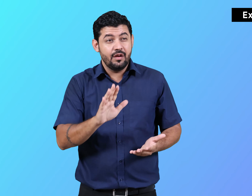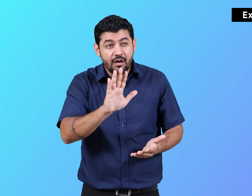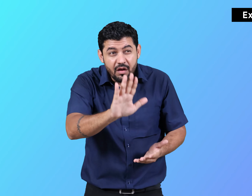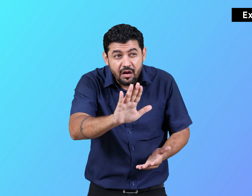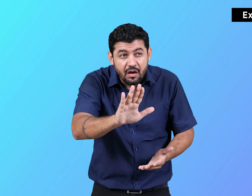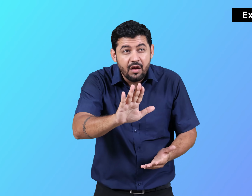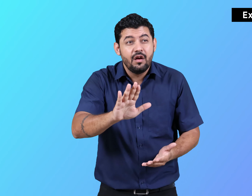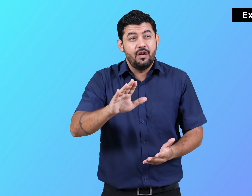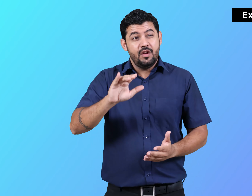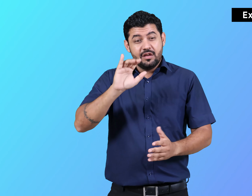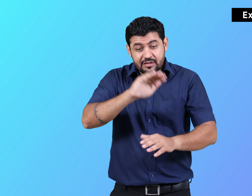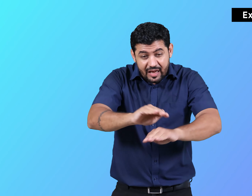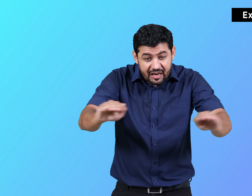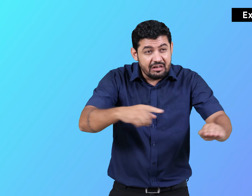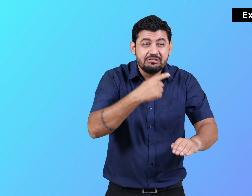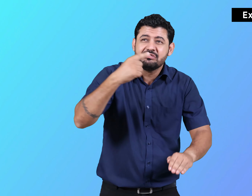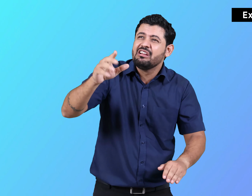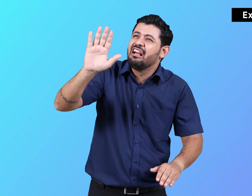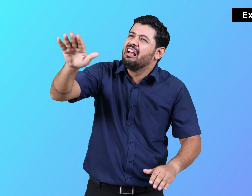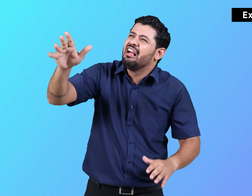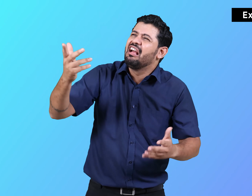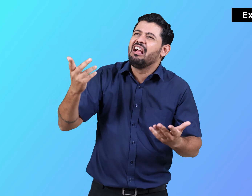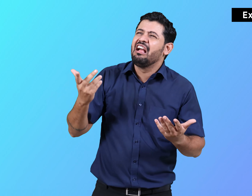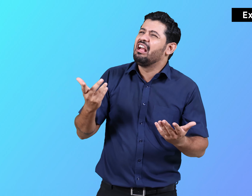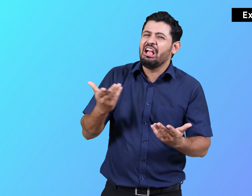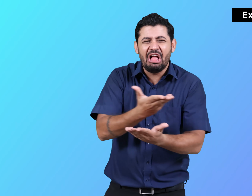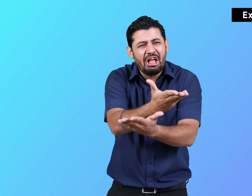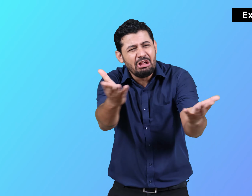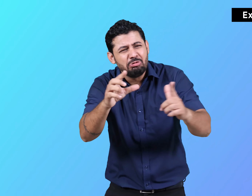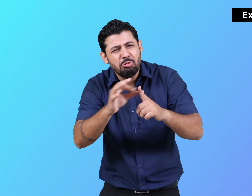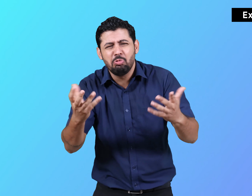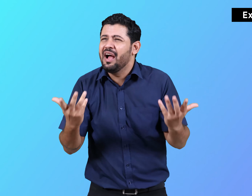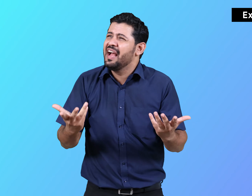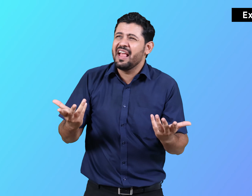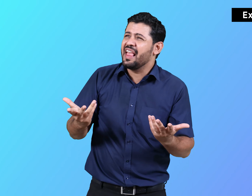“In the future your children will ask why you do this. They will say, ‘What does all this mean?’